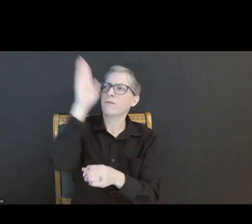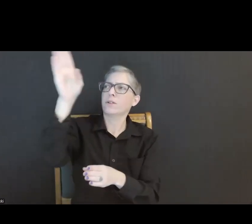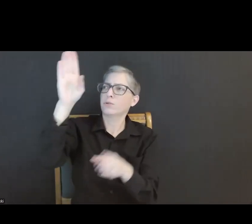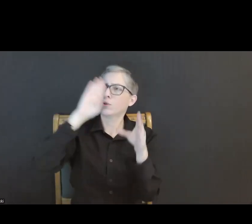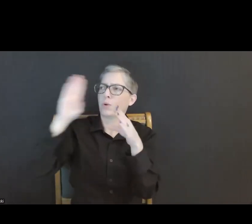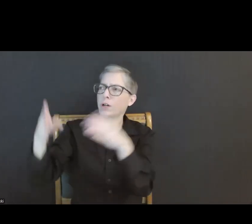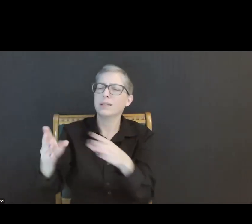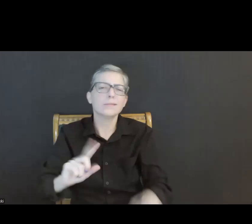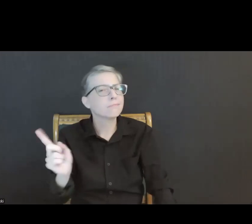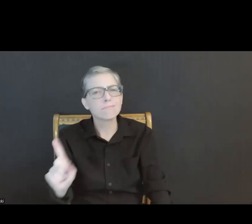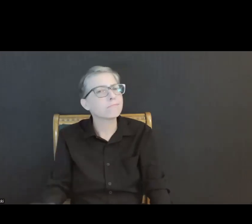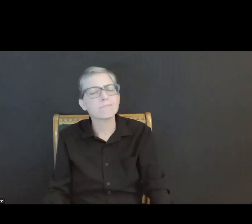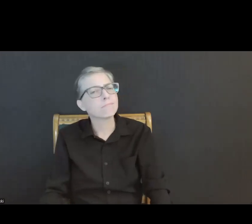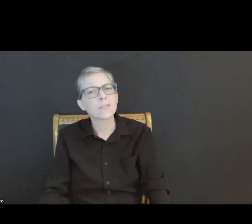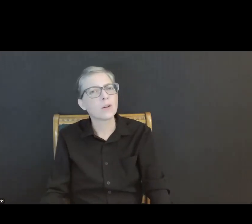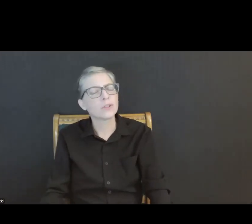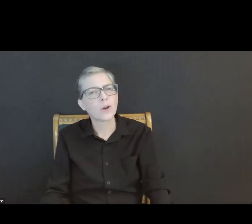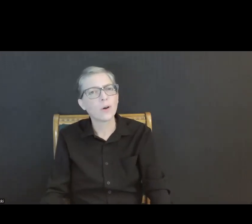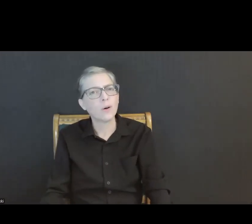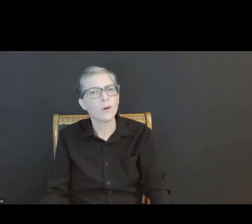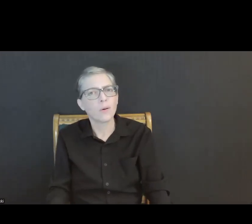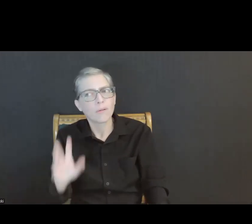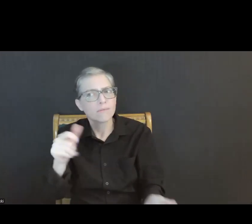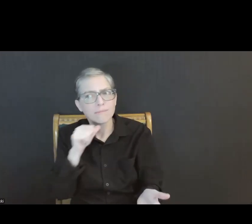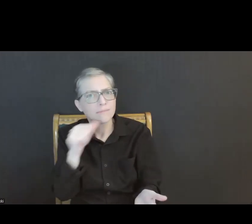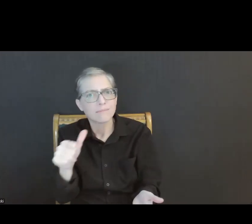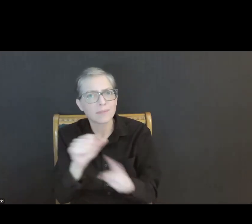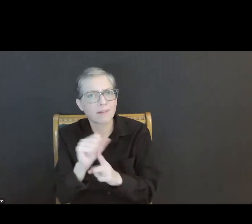we just have to figure out what future oriented means for them or what is important to them to